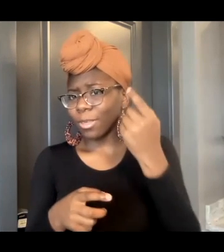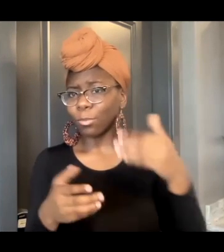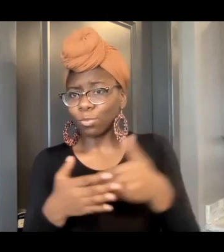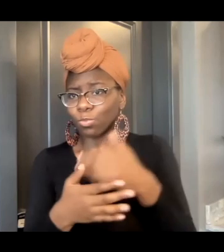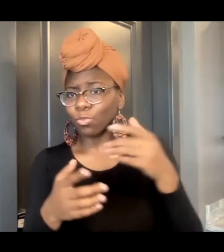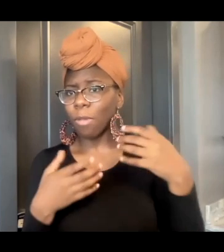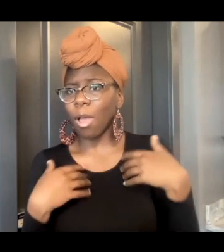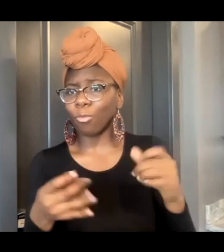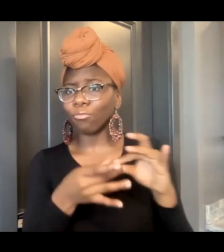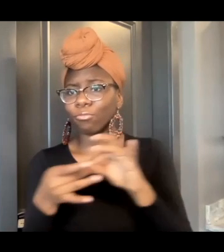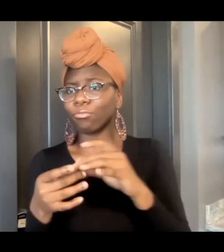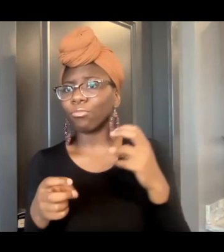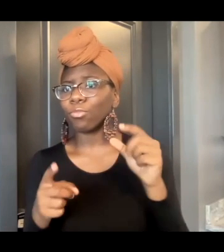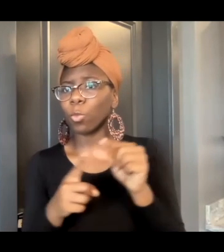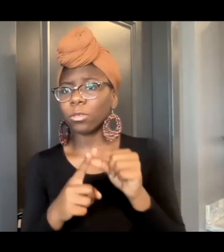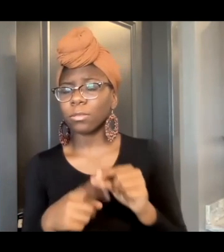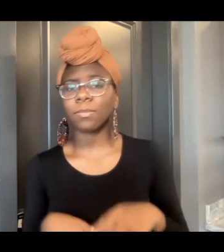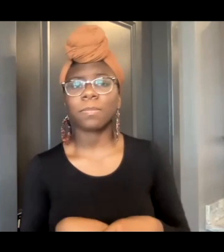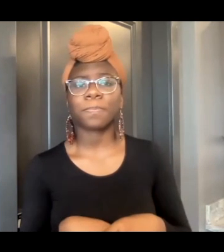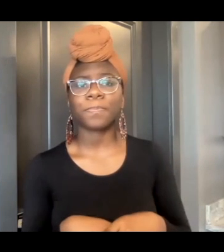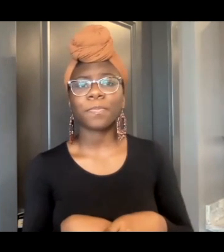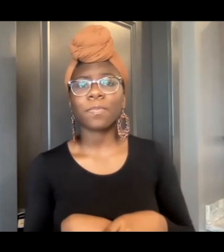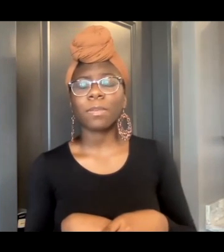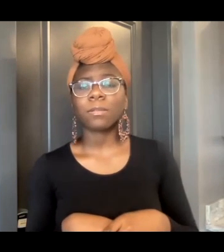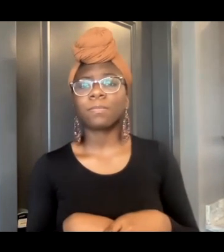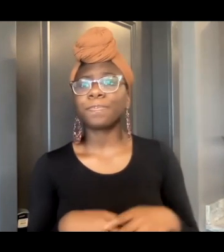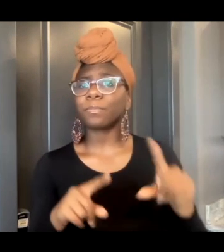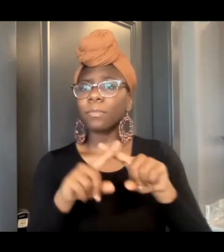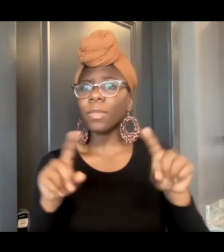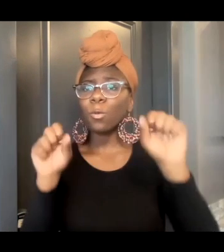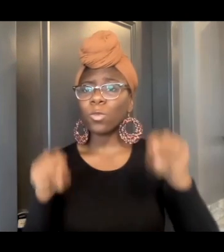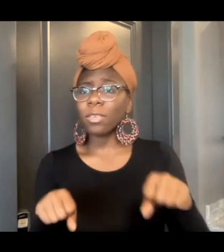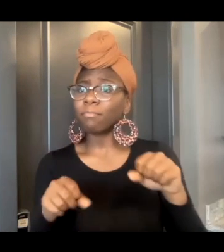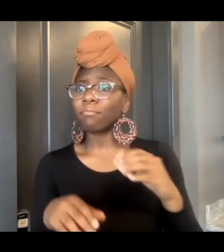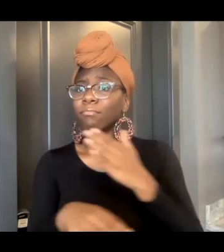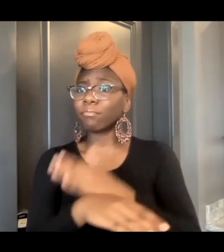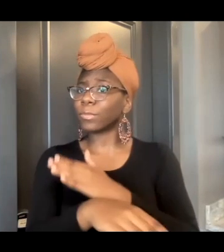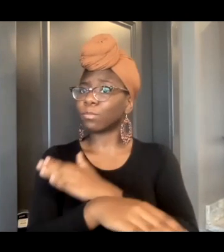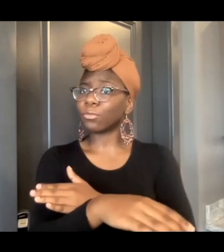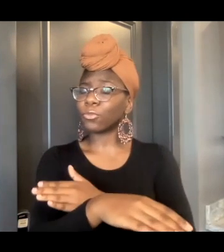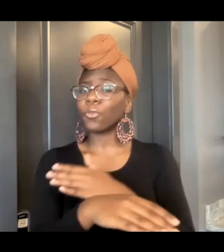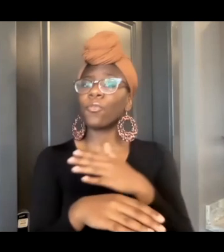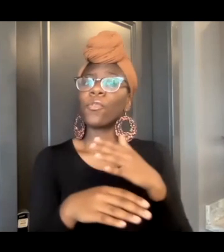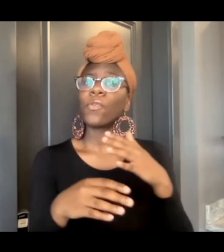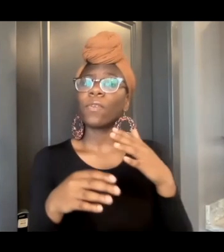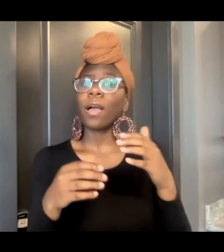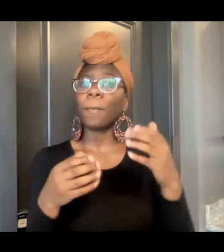hard to understand new health-related terms. But, we can improve these information gaps.